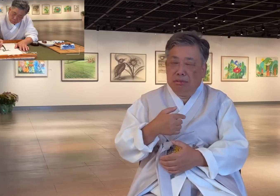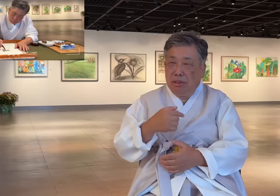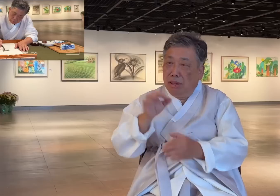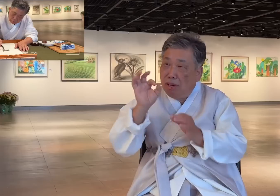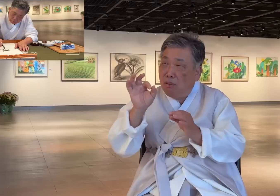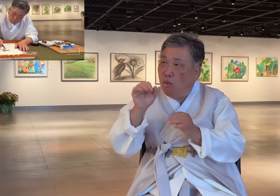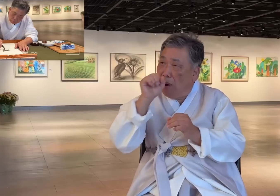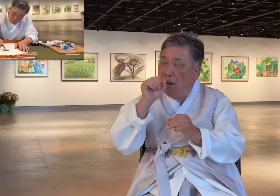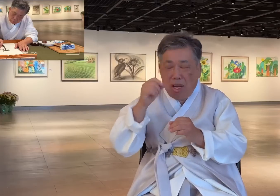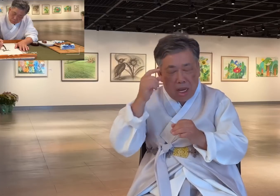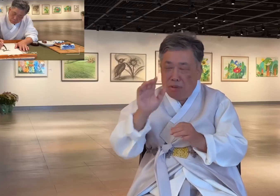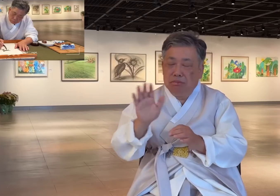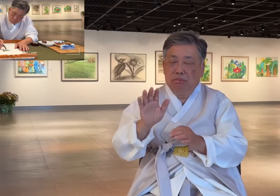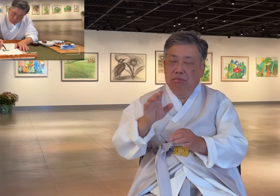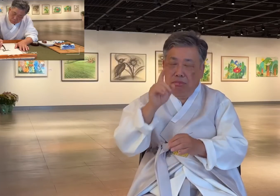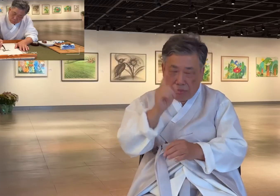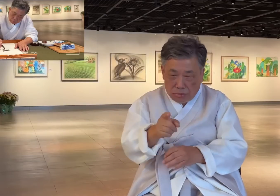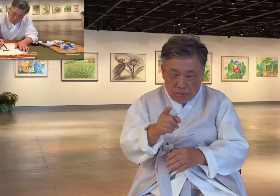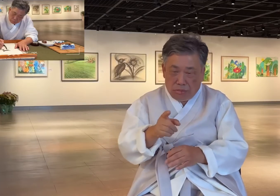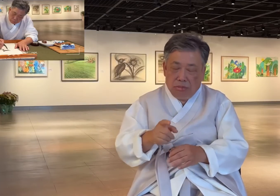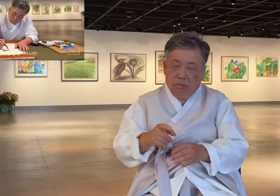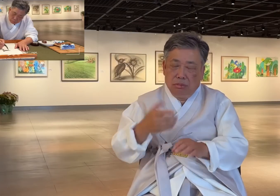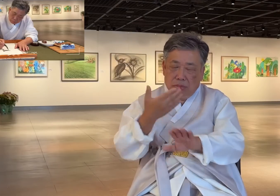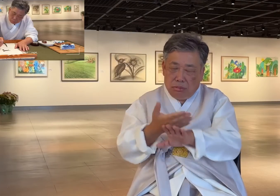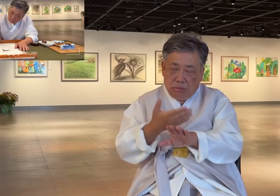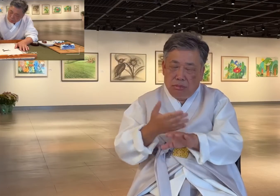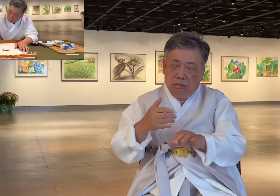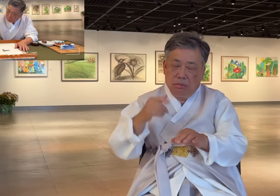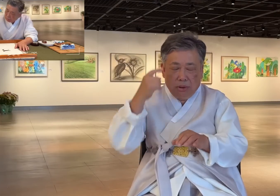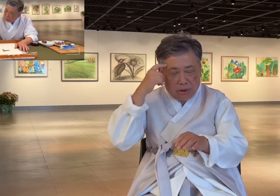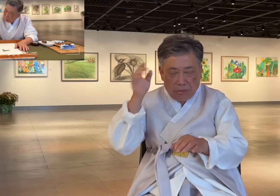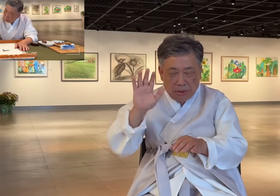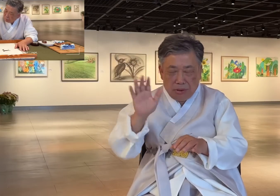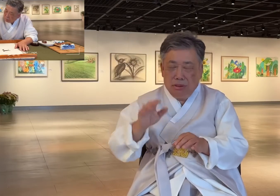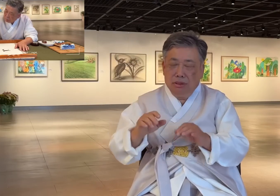I said that I like to see and draw, so he said, "Don't get lost in other thoughts,